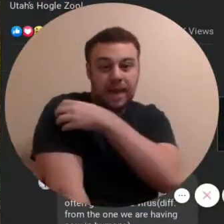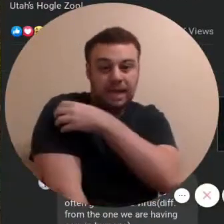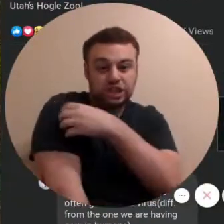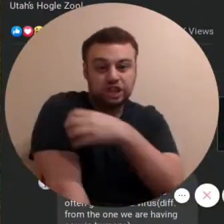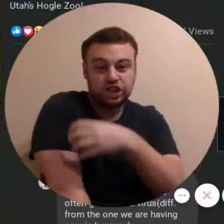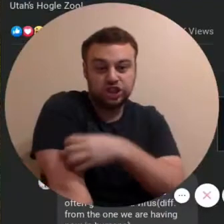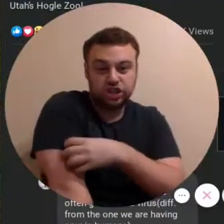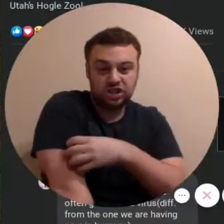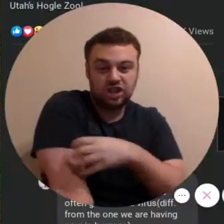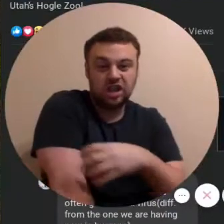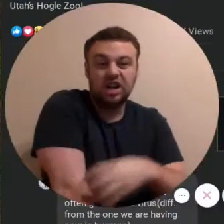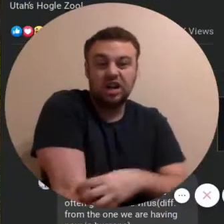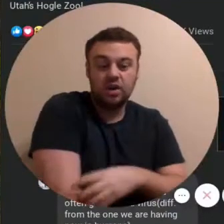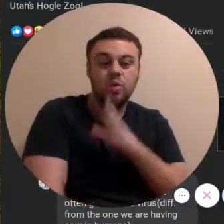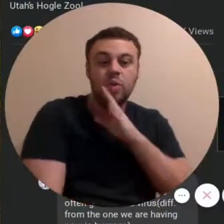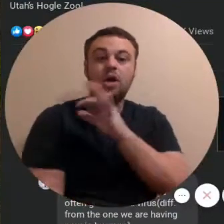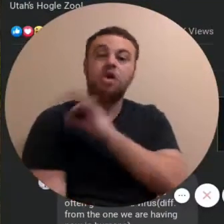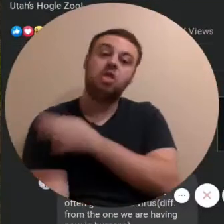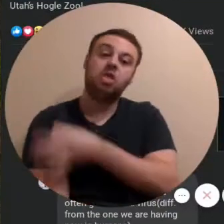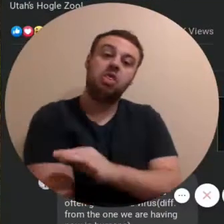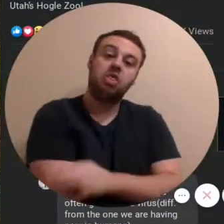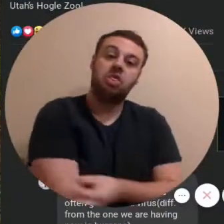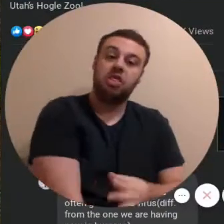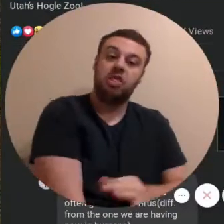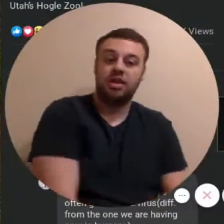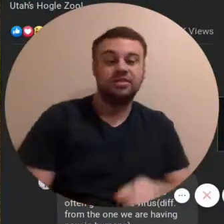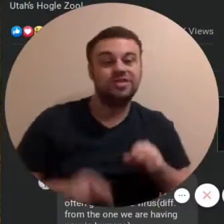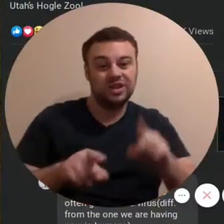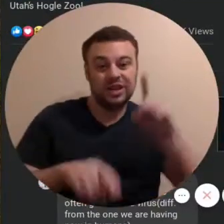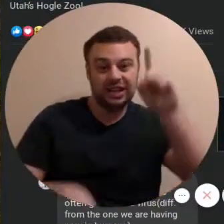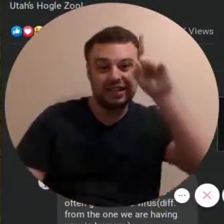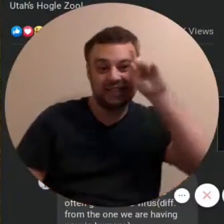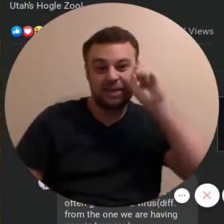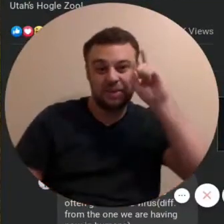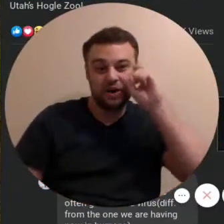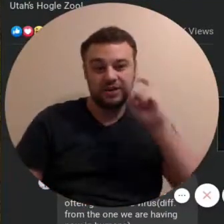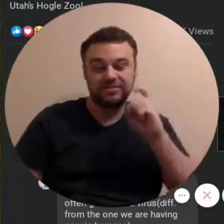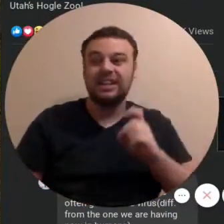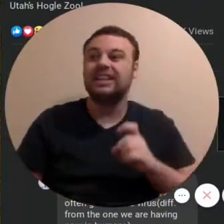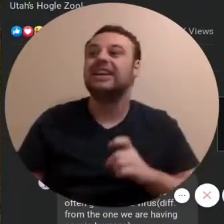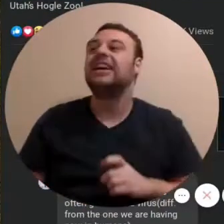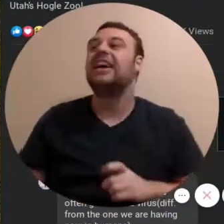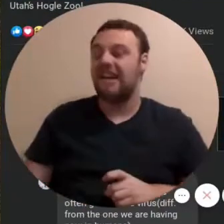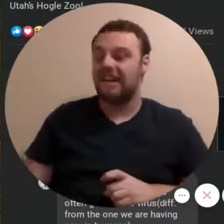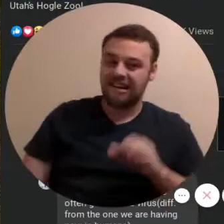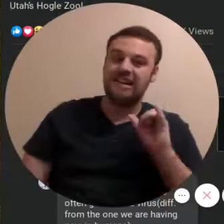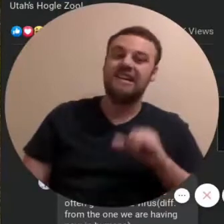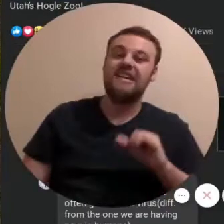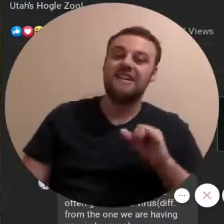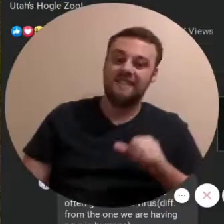Brad: That was a very observant question, I thought. Gwen: Yeah, so the males have- they started their shed